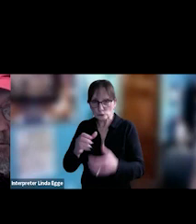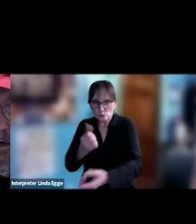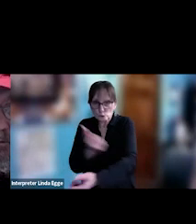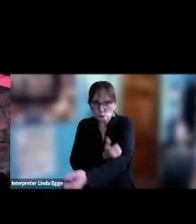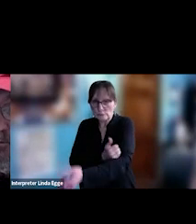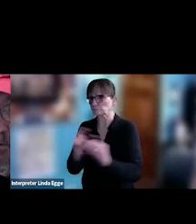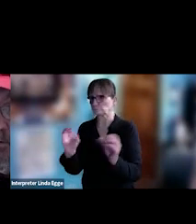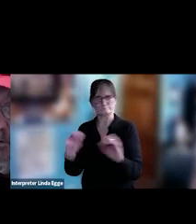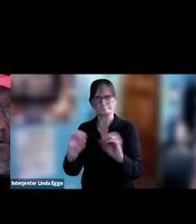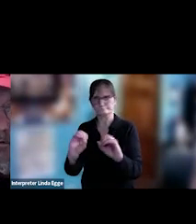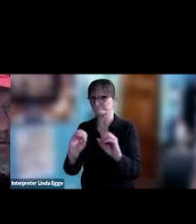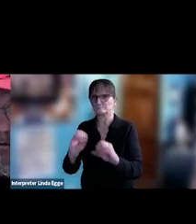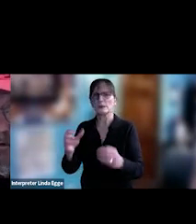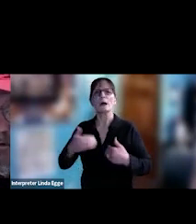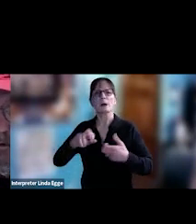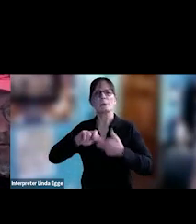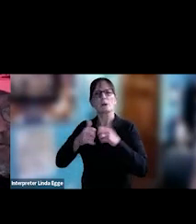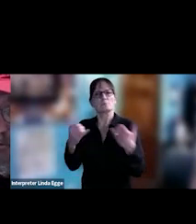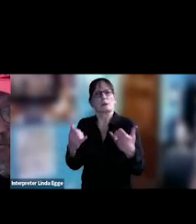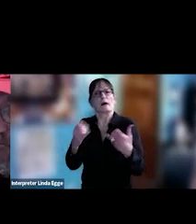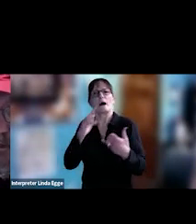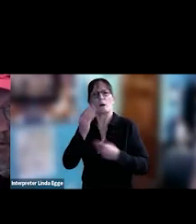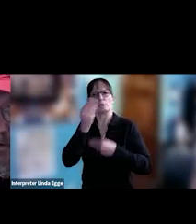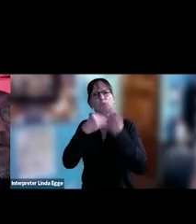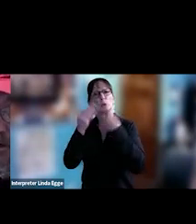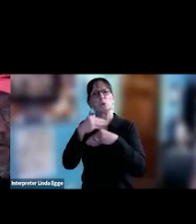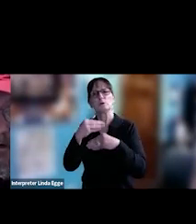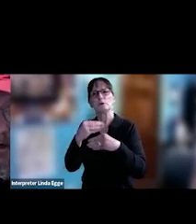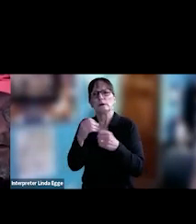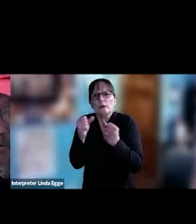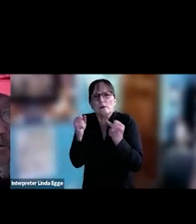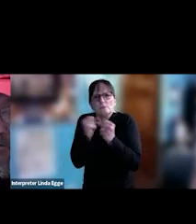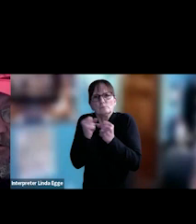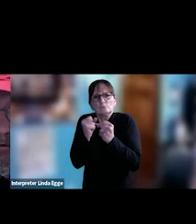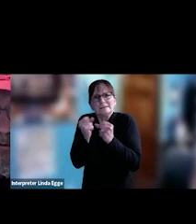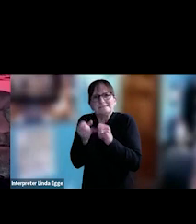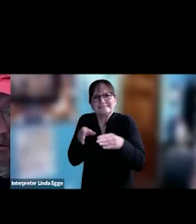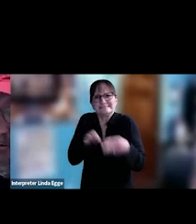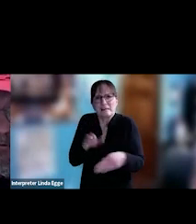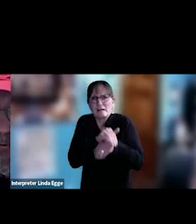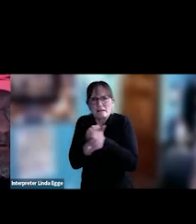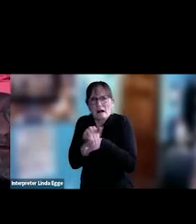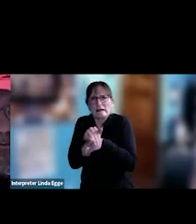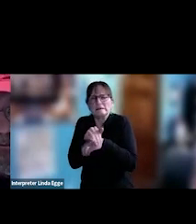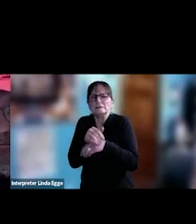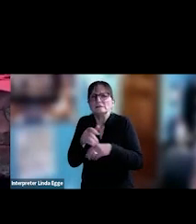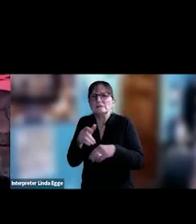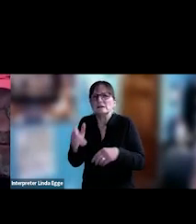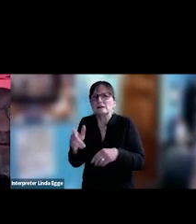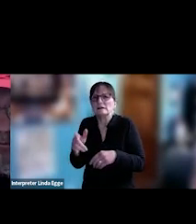you know, my problems is food and, you know, freezing to death at night and, you know- All right. - I mean that was,